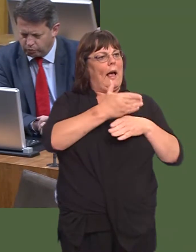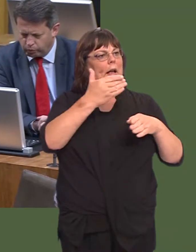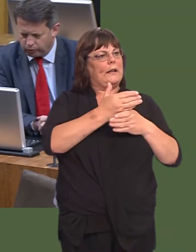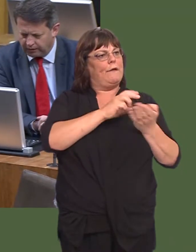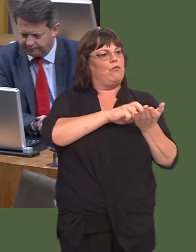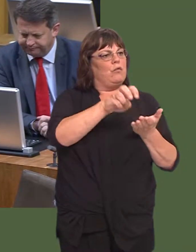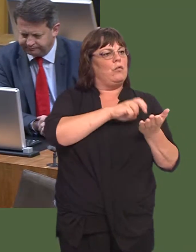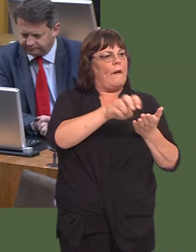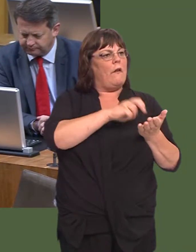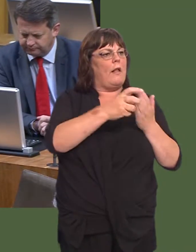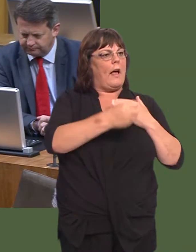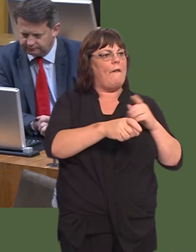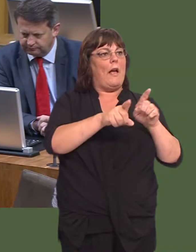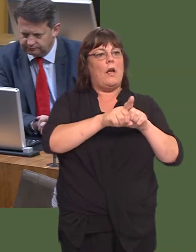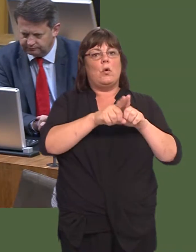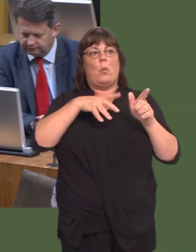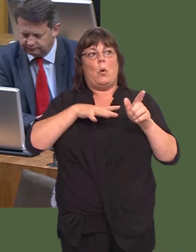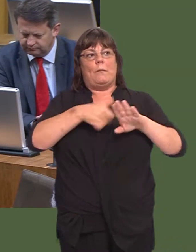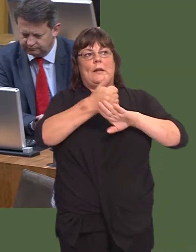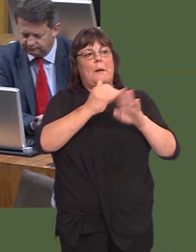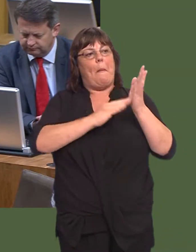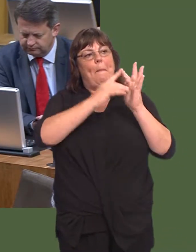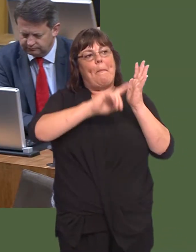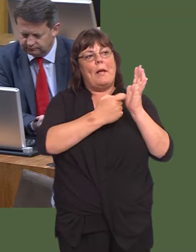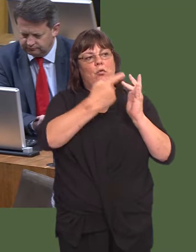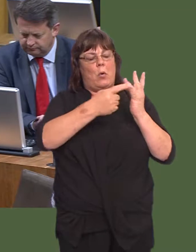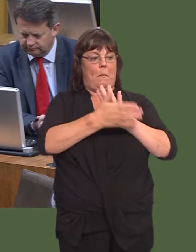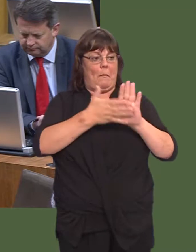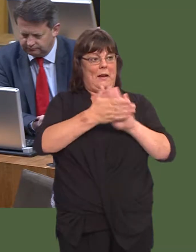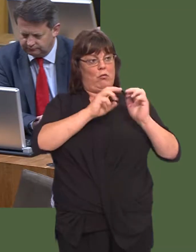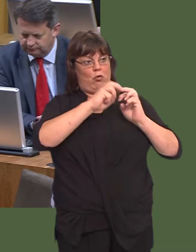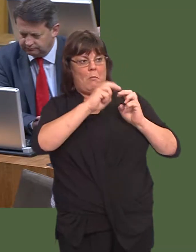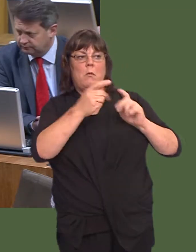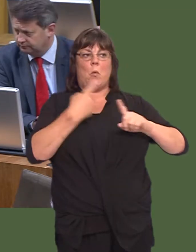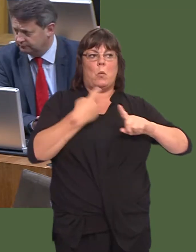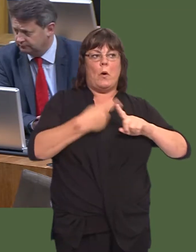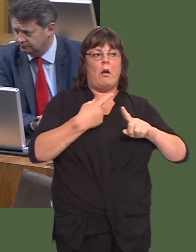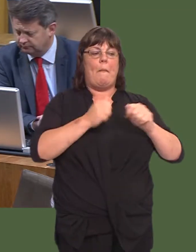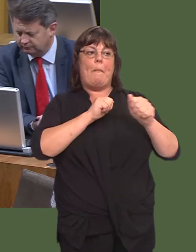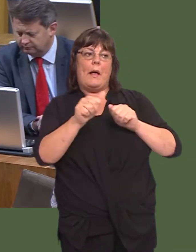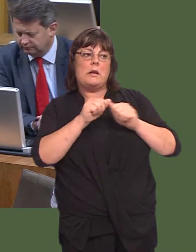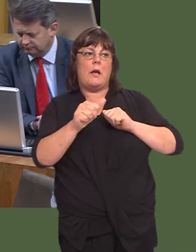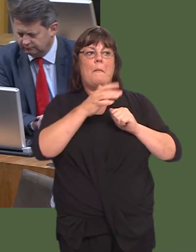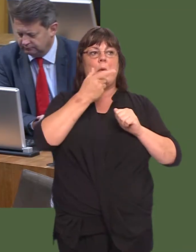a metro, which will lead to better and quicker journeys on public transport, taking people